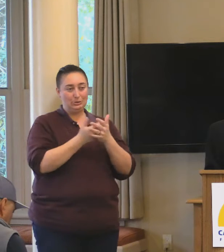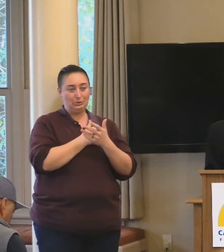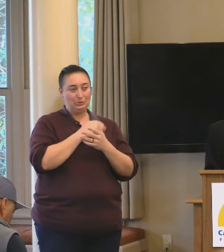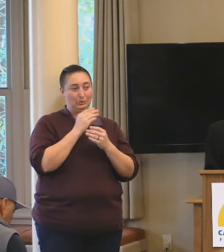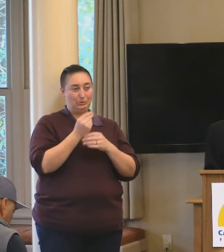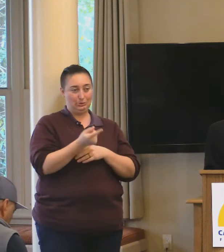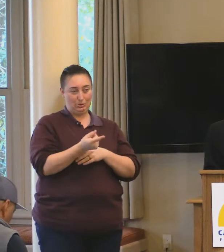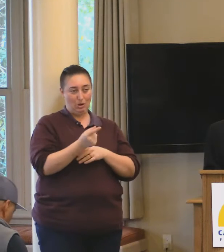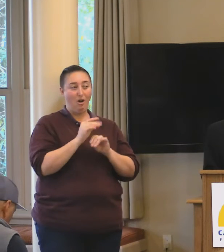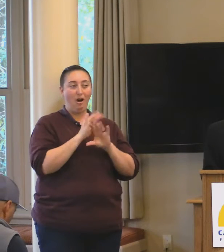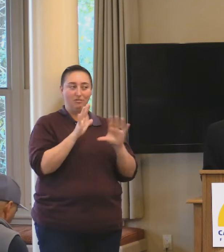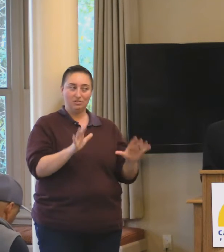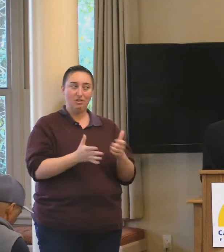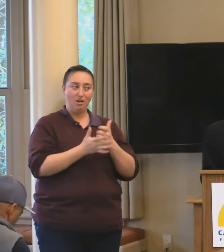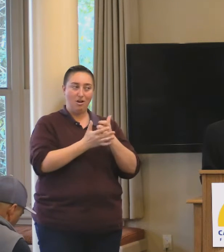that it was obvious that her new dog has